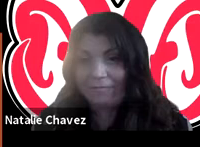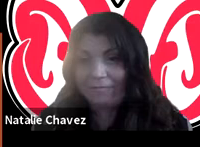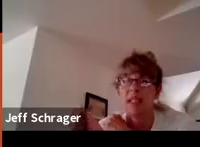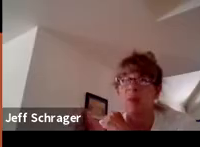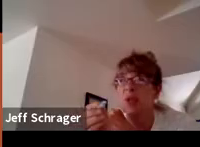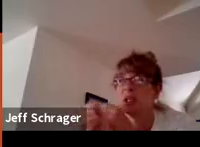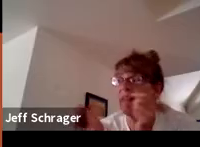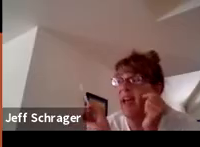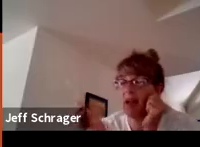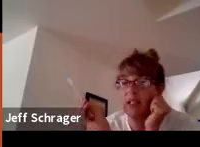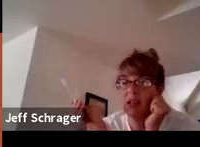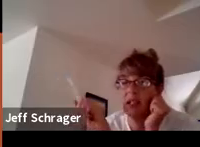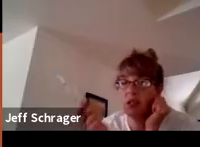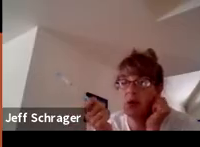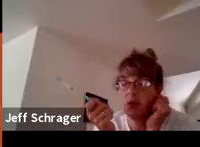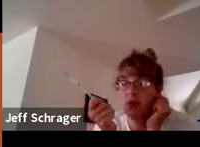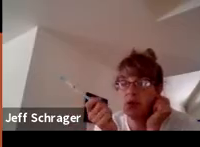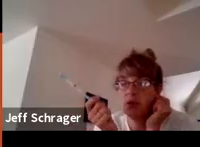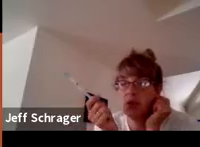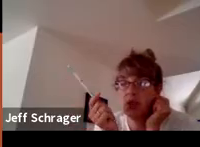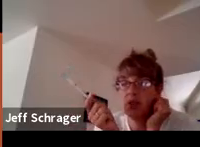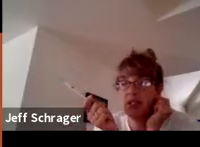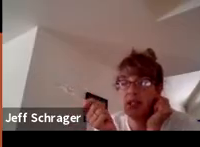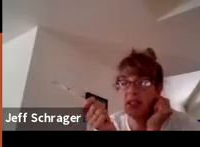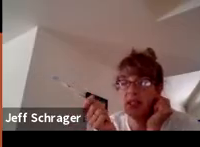Jeff Schrager: So I did put it on the housing list over to student services.